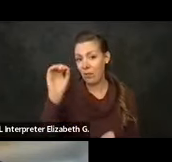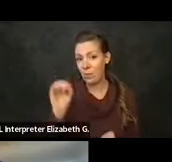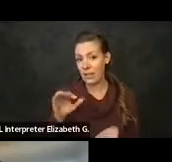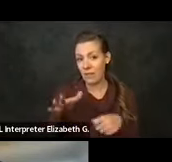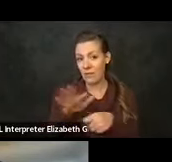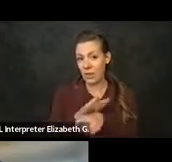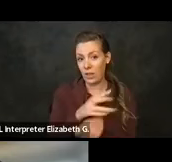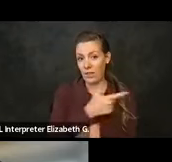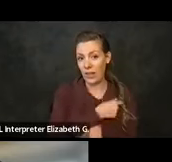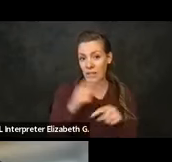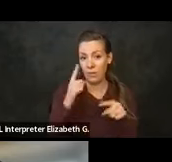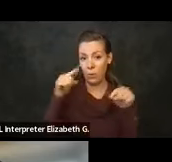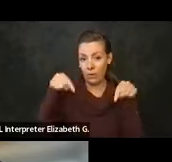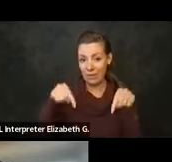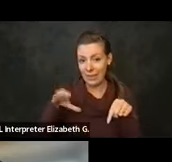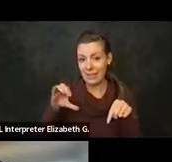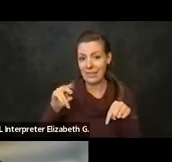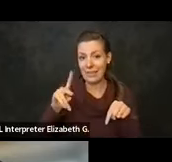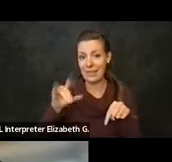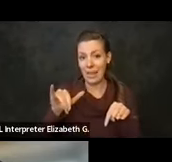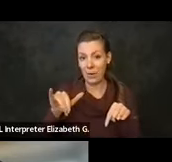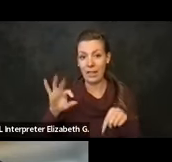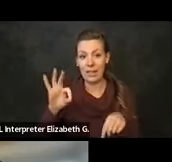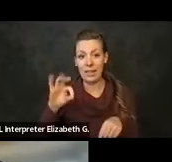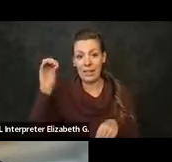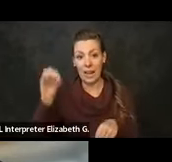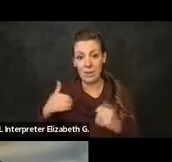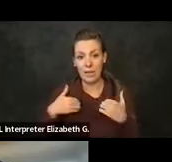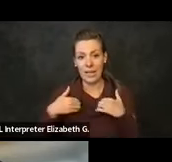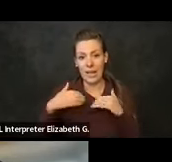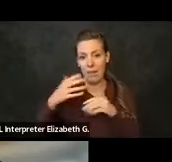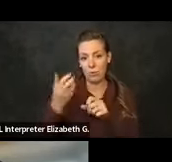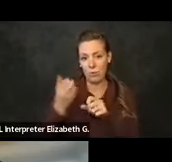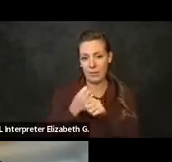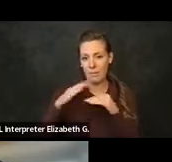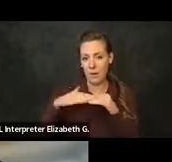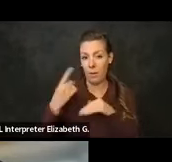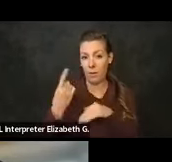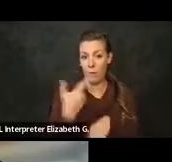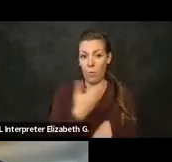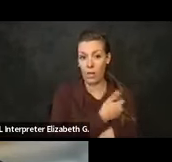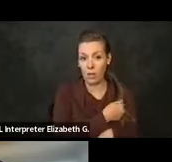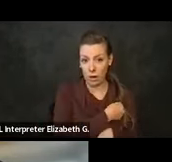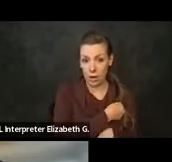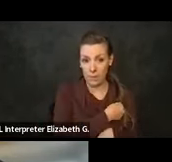county, with another 9% having received at least one dose. And as we head into another holiday and